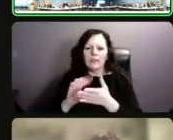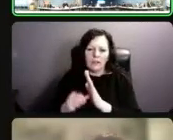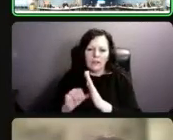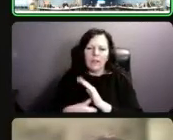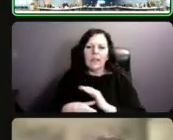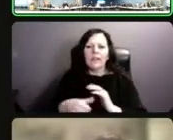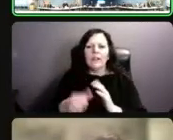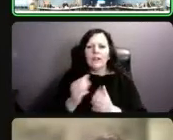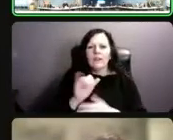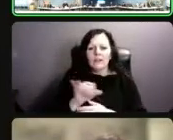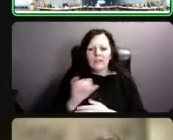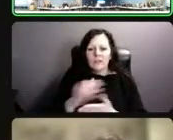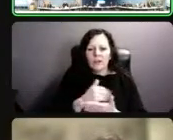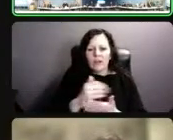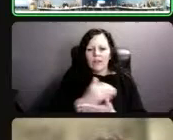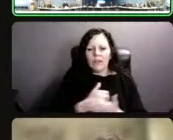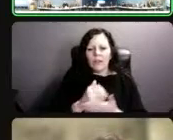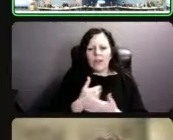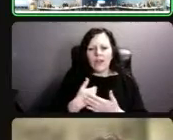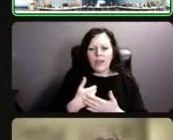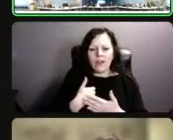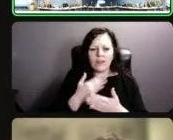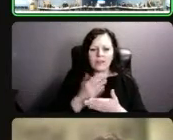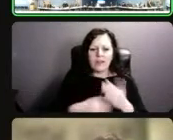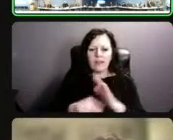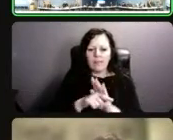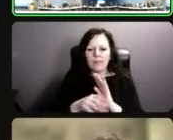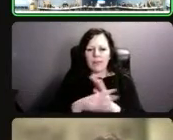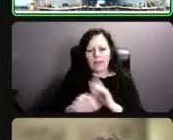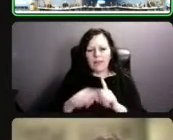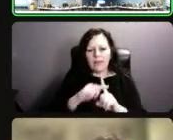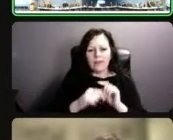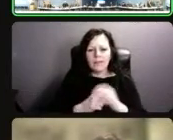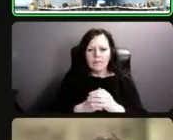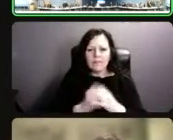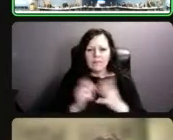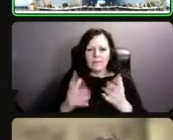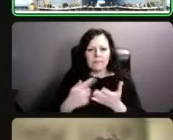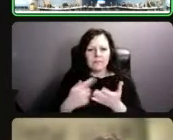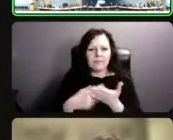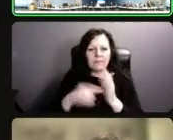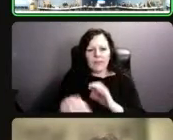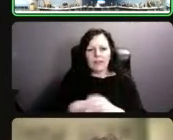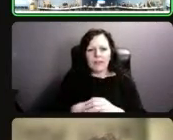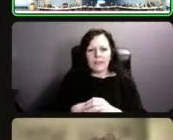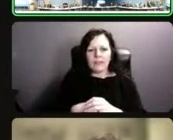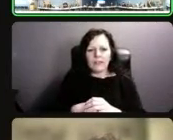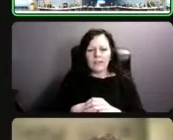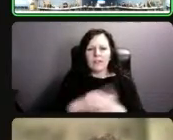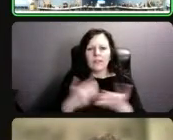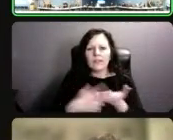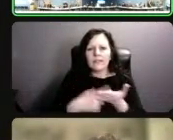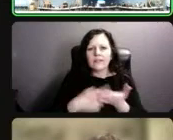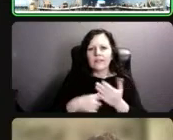AND AS ELSEWHE WHEN POINTED T WITH SOURCE REVENUE DOES